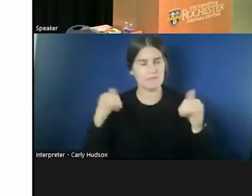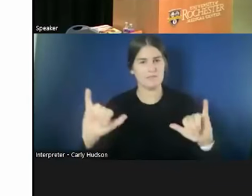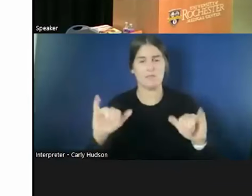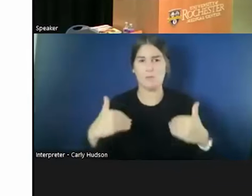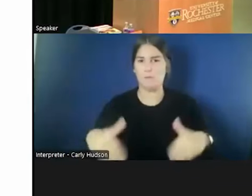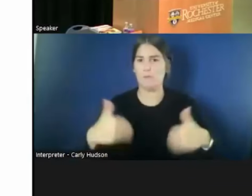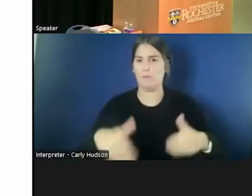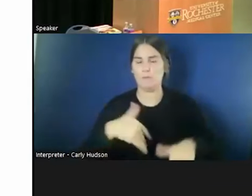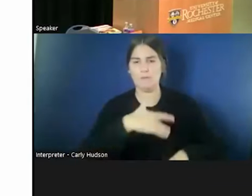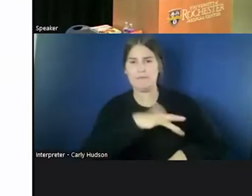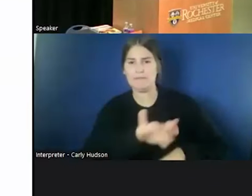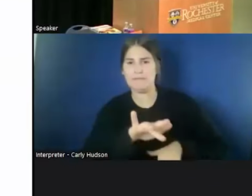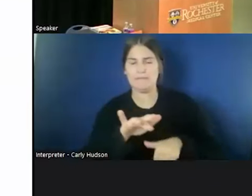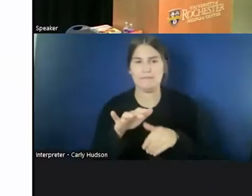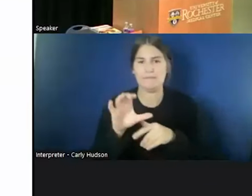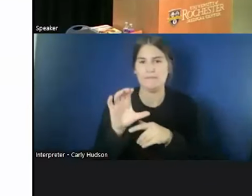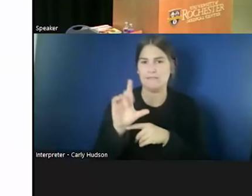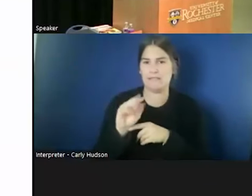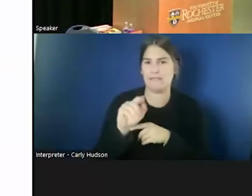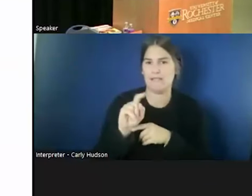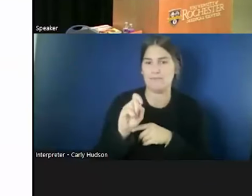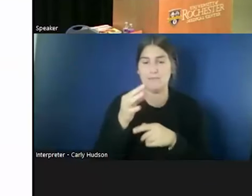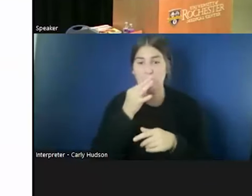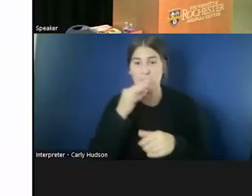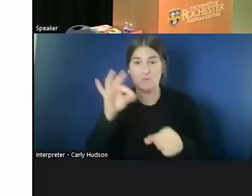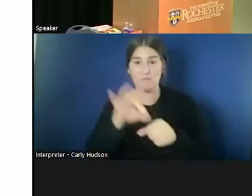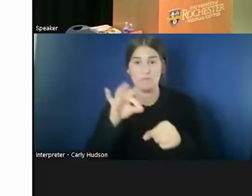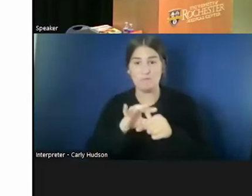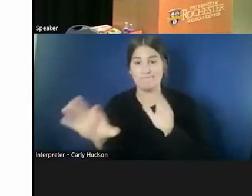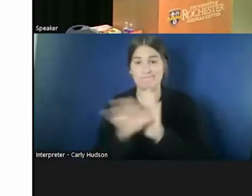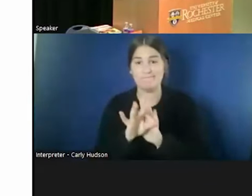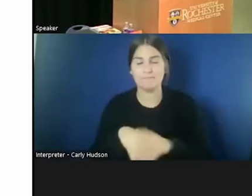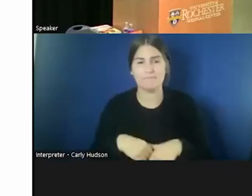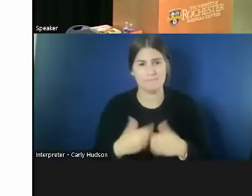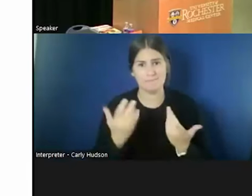climate with upcoming elections no wonder people have been flocking to the fingerlakes region to